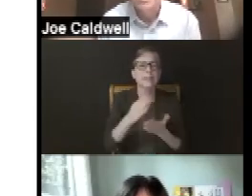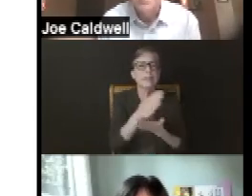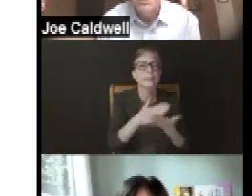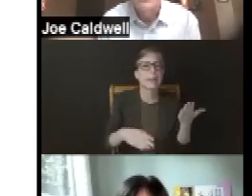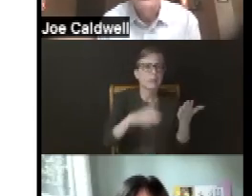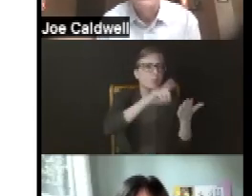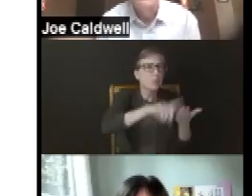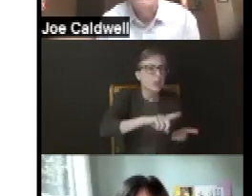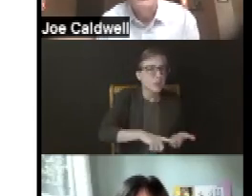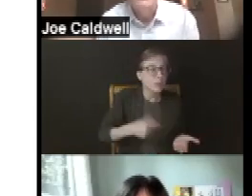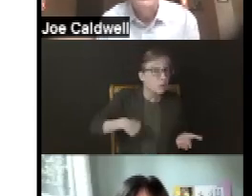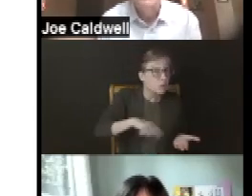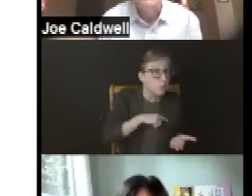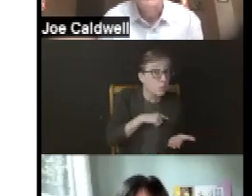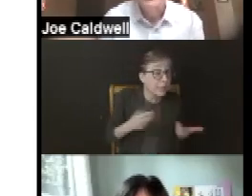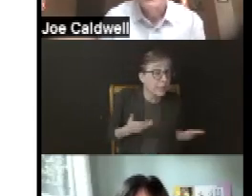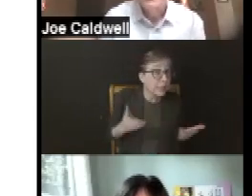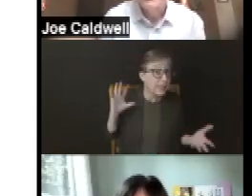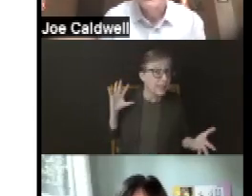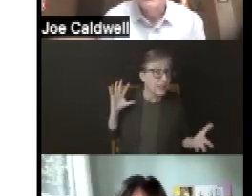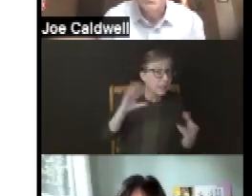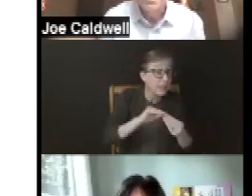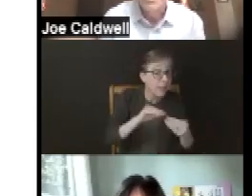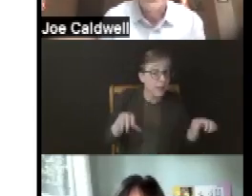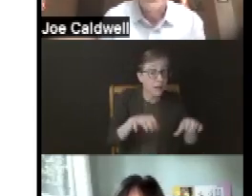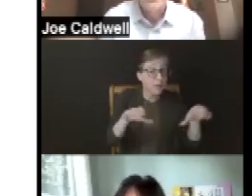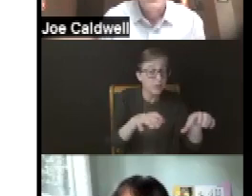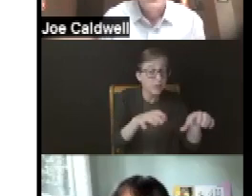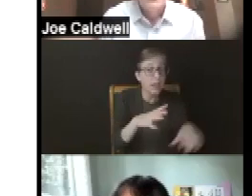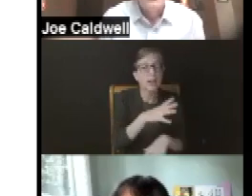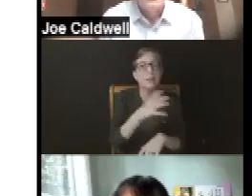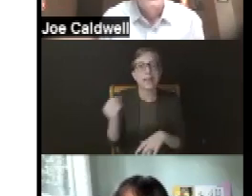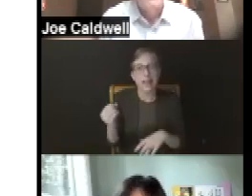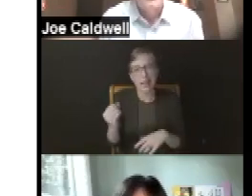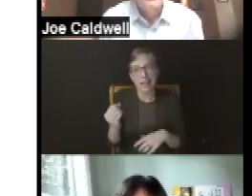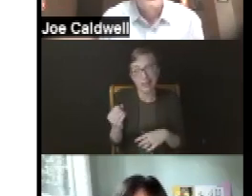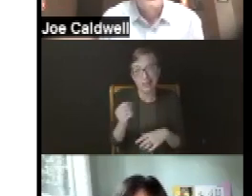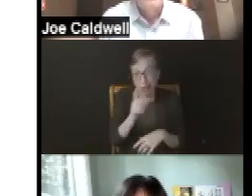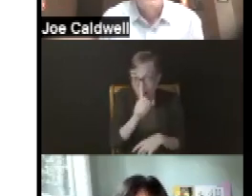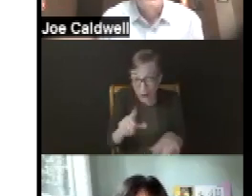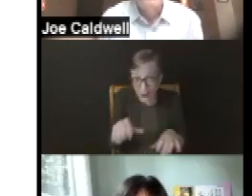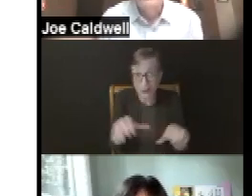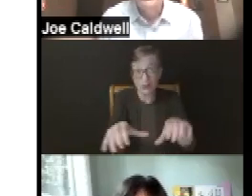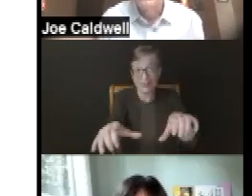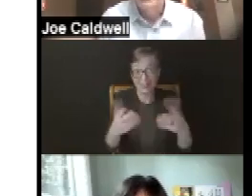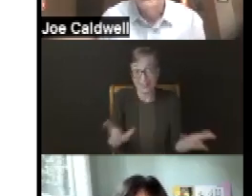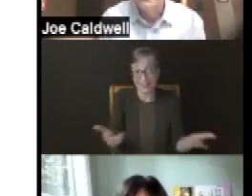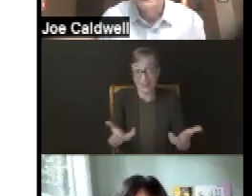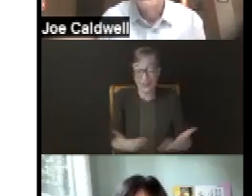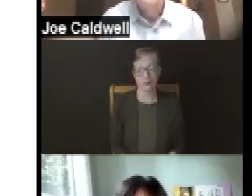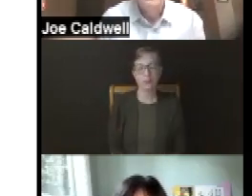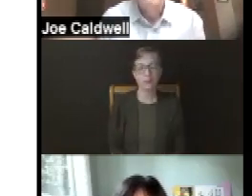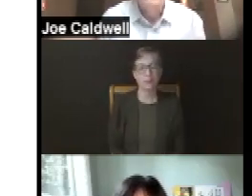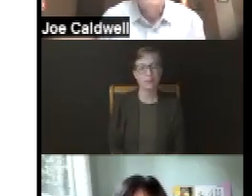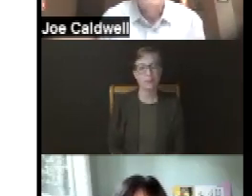done in the Equity Center is doing. And then we hope you can join the next webinar,